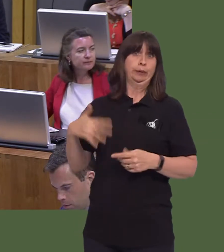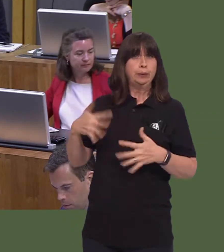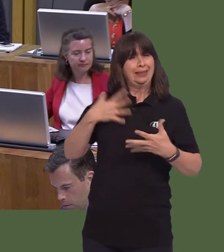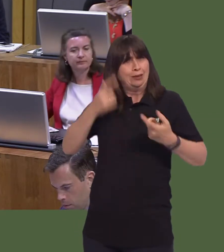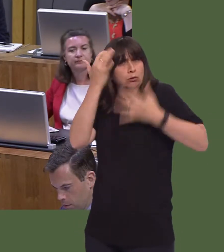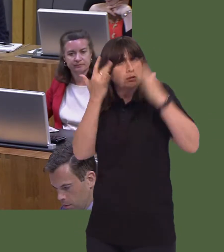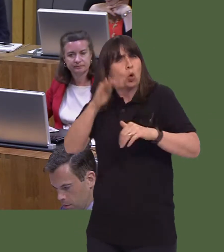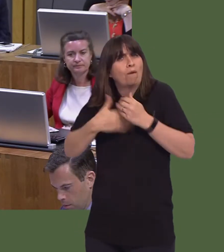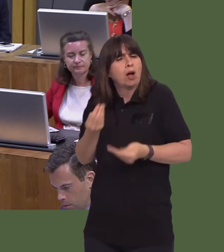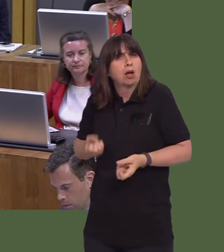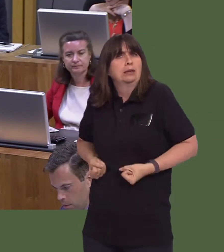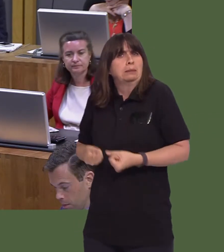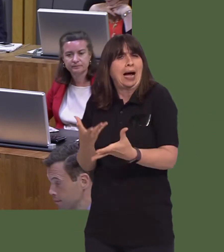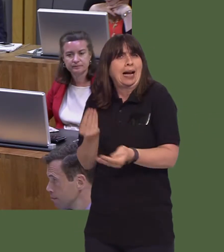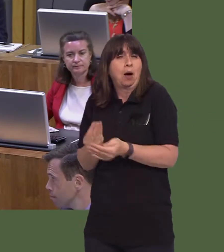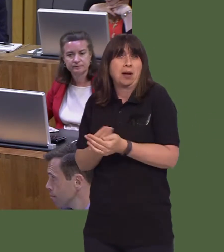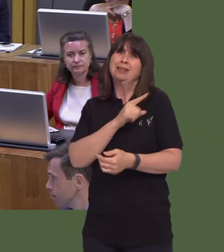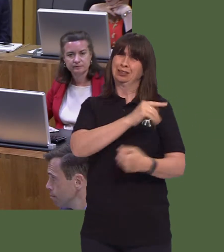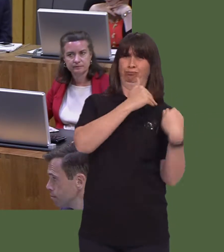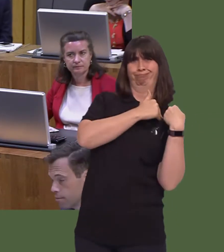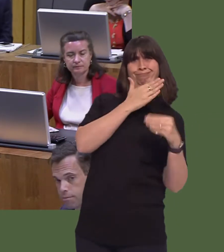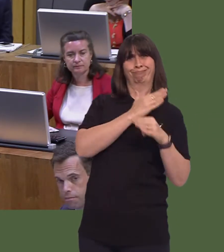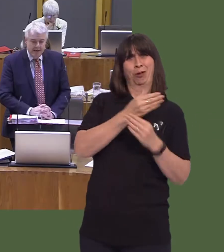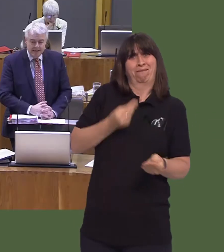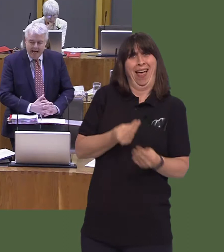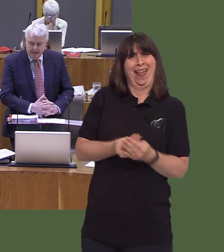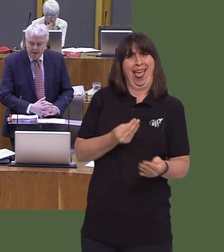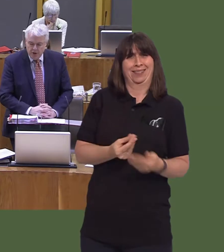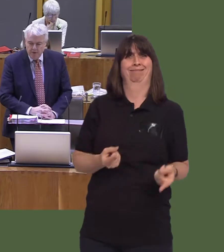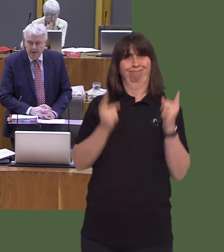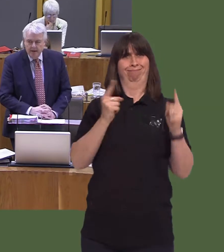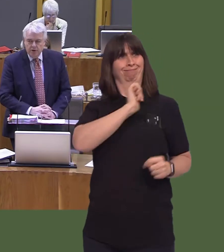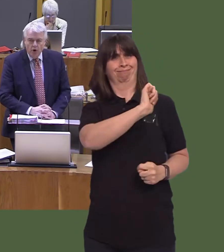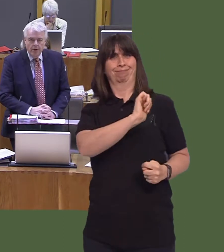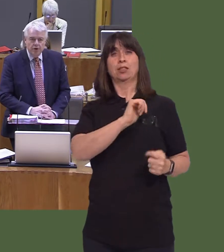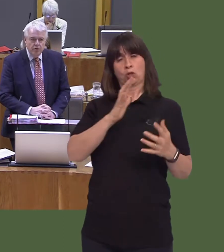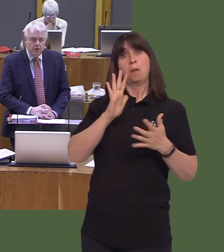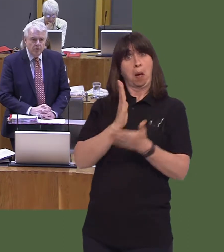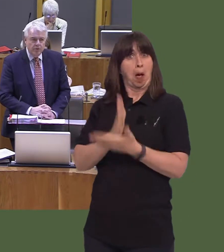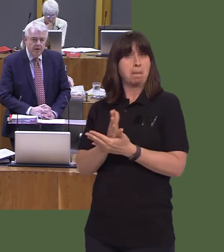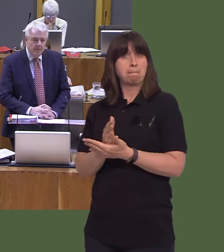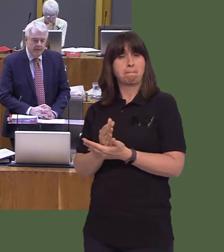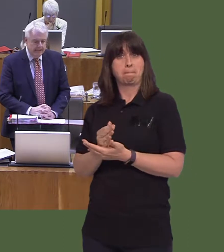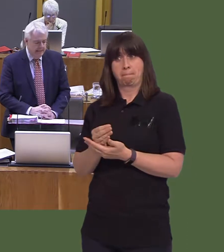He would not be acting in his role as Cabinet Secretary for Finance if he didn't point that out. And that is an issue, but not the only issue, of course, that will need to be considered.